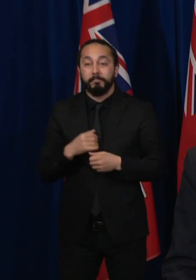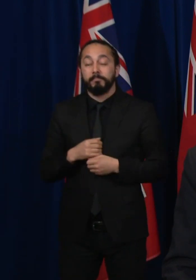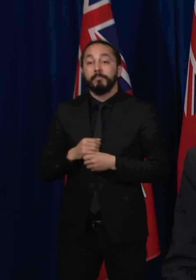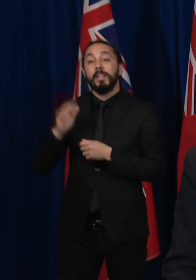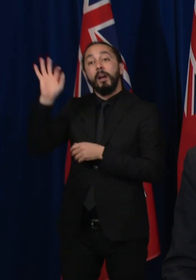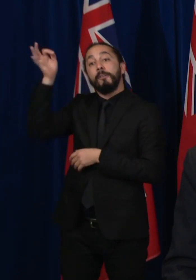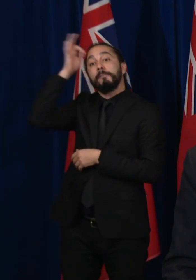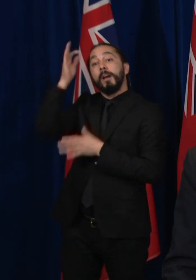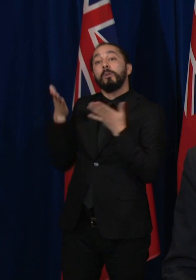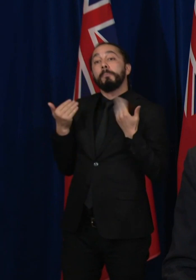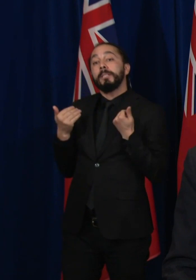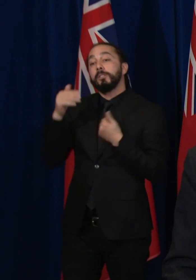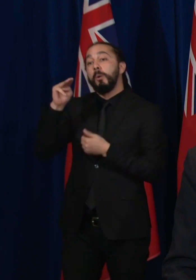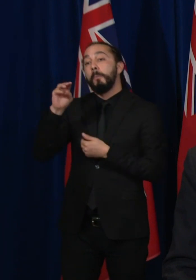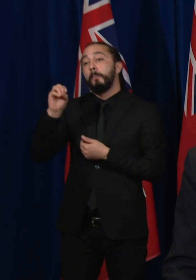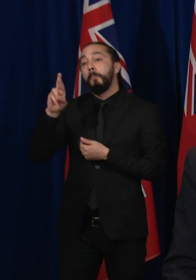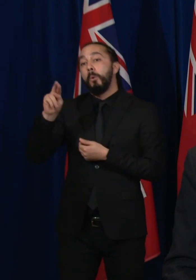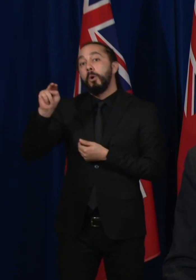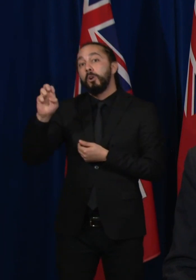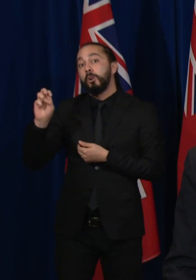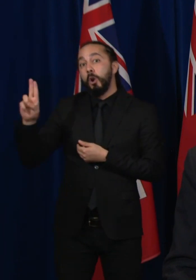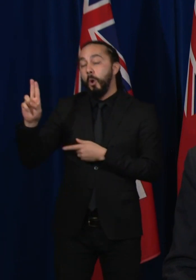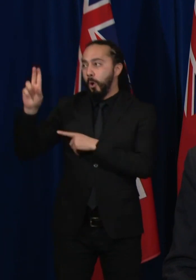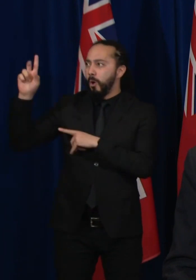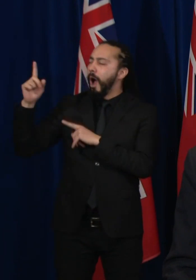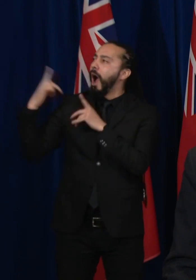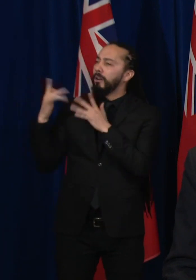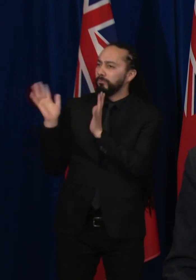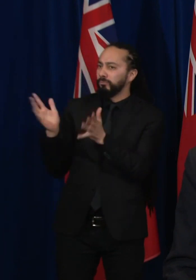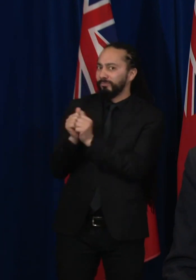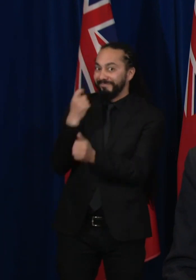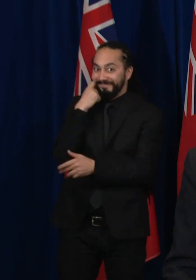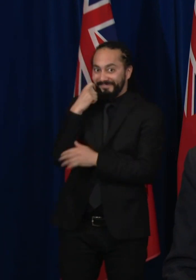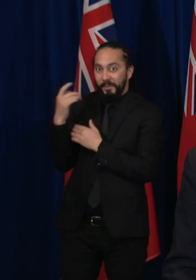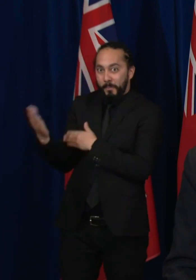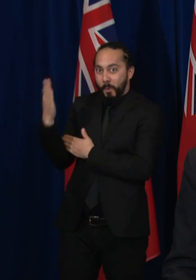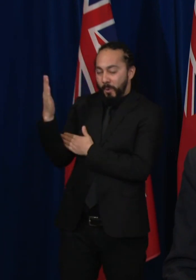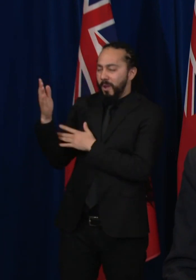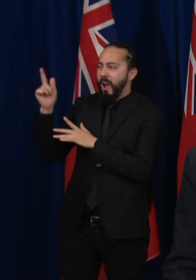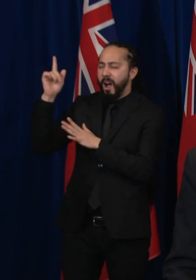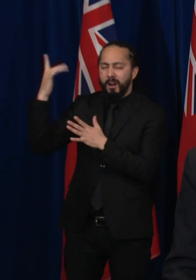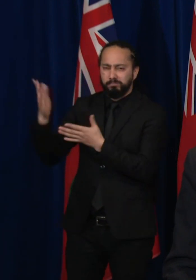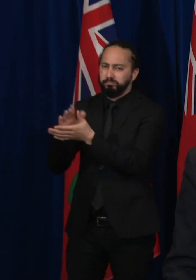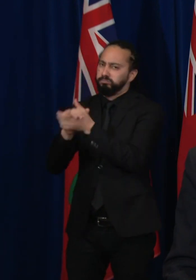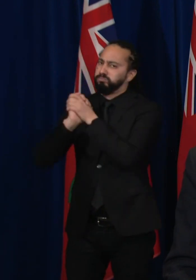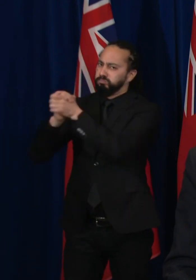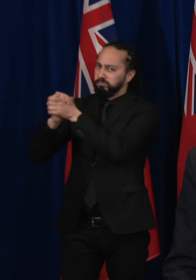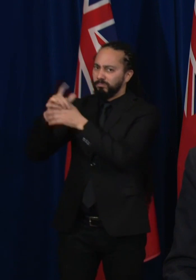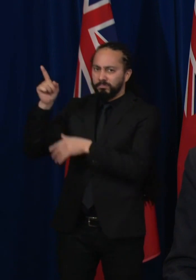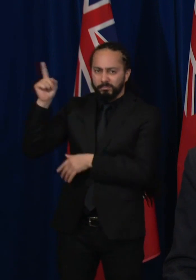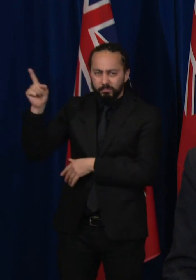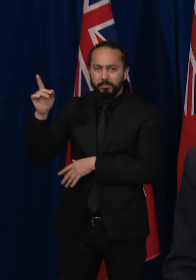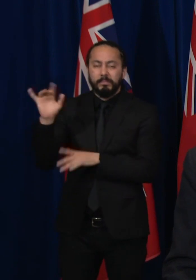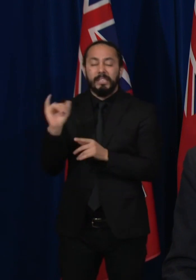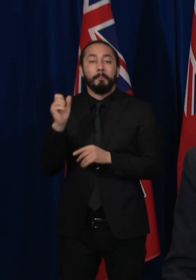COVID-19. In fact I spoke to the minister upon this continent, a new nation, conceived in liberty, earlier today and I want to commend him and the Government of Canada and dedicated to the proposition that "all men are created equal".